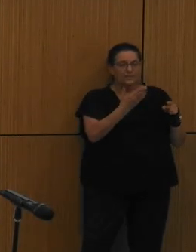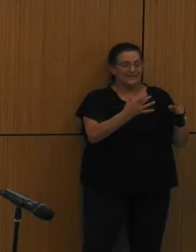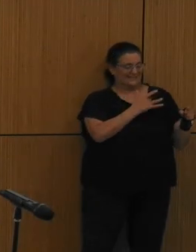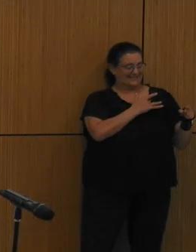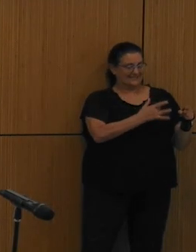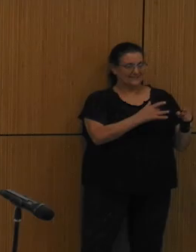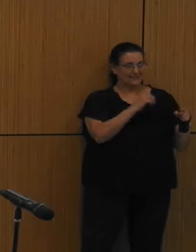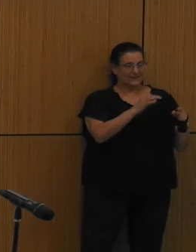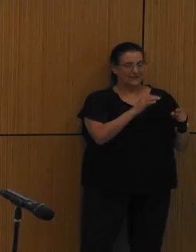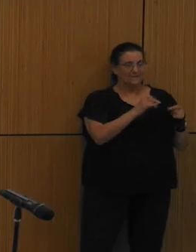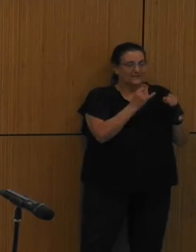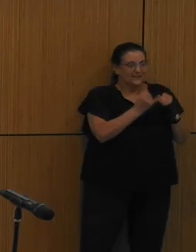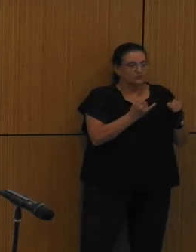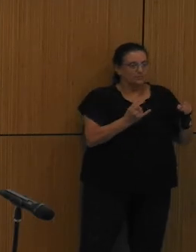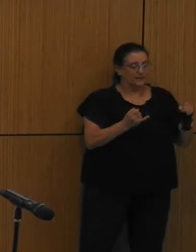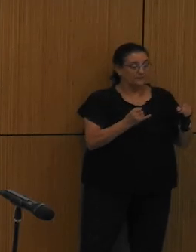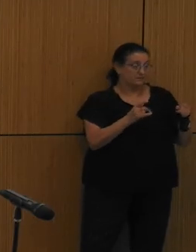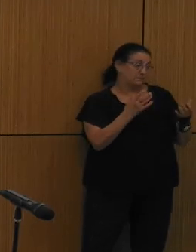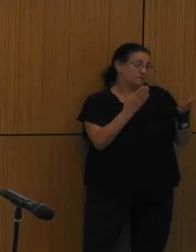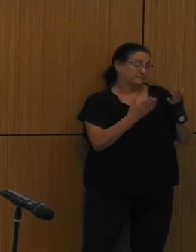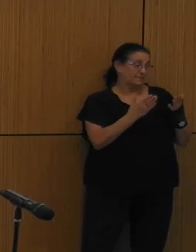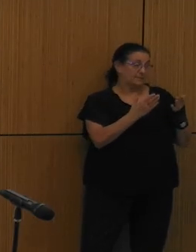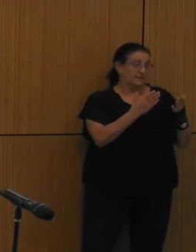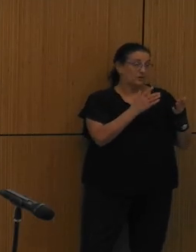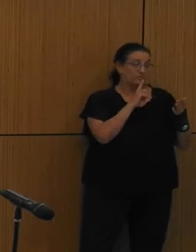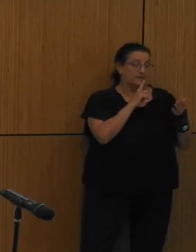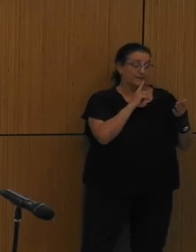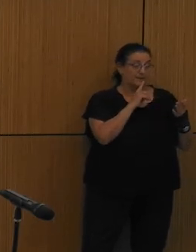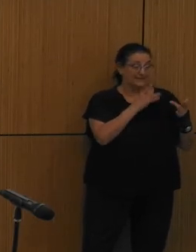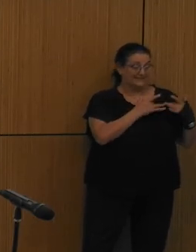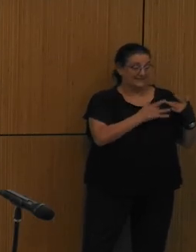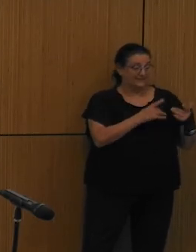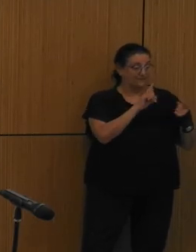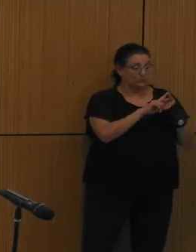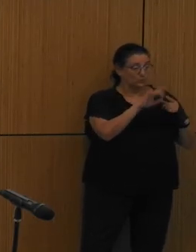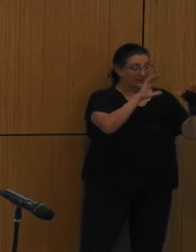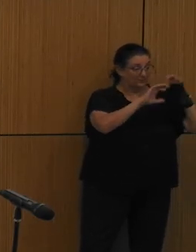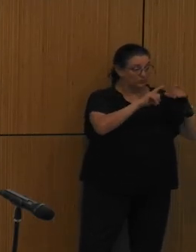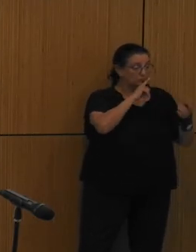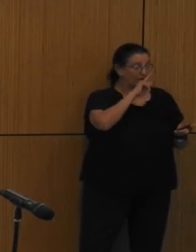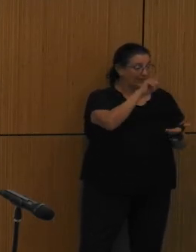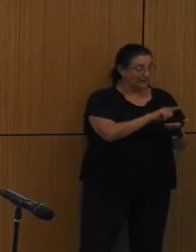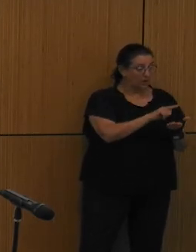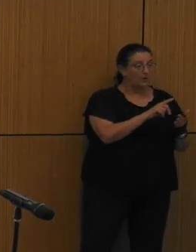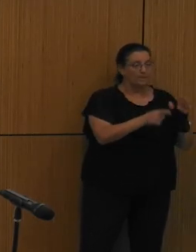Environmental concentrations are often extremely low. And even though they're very low, sometimes they can still have